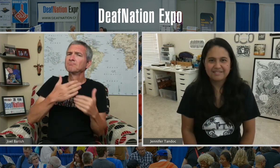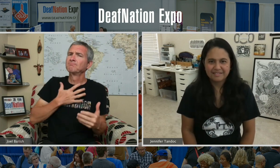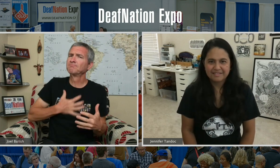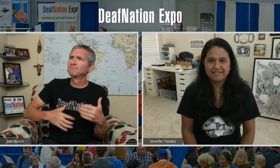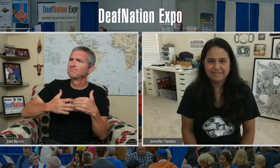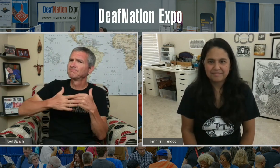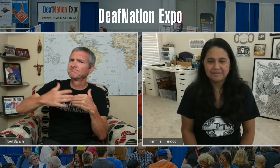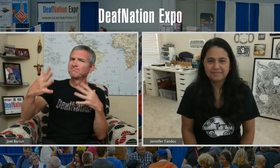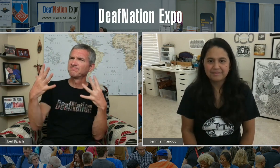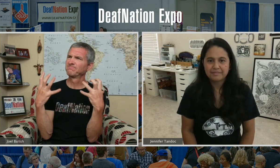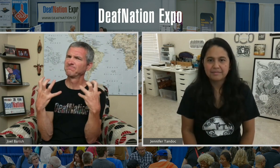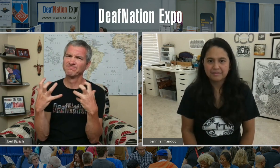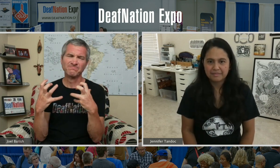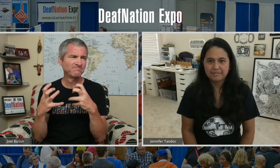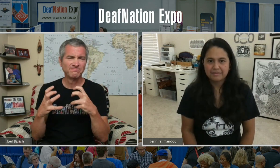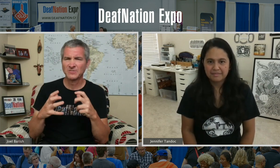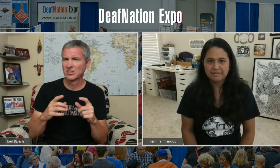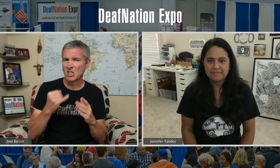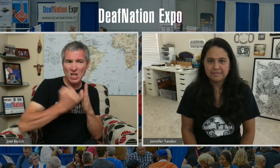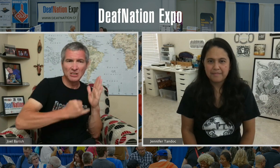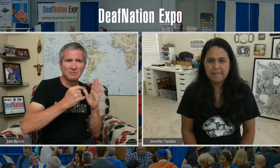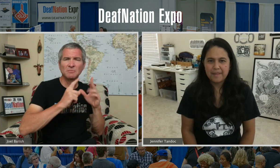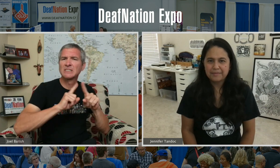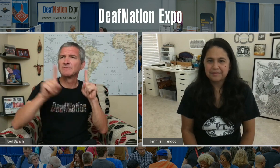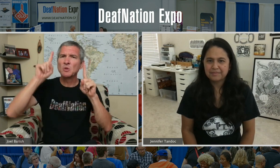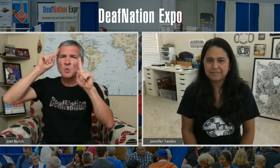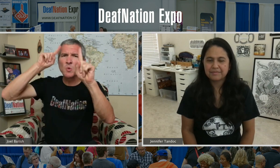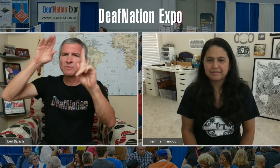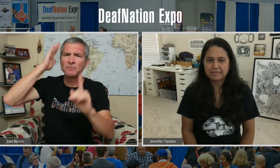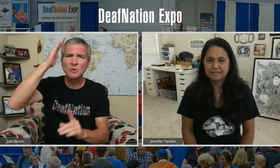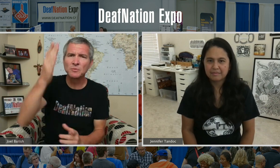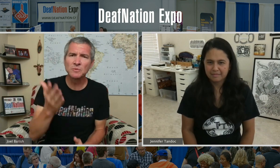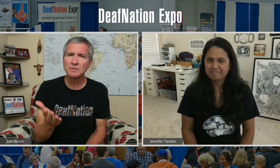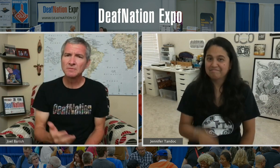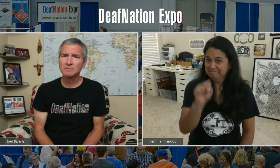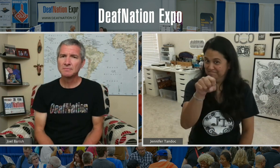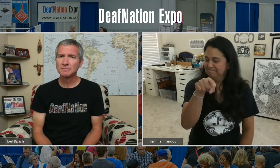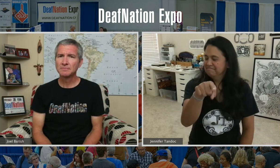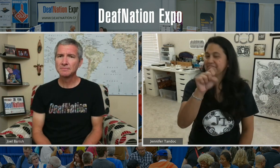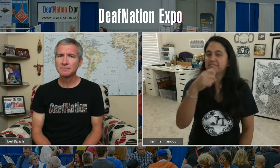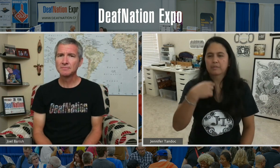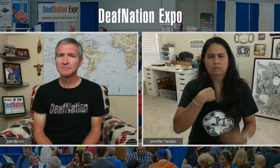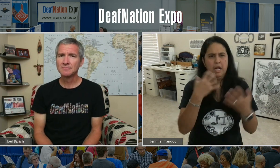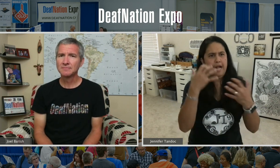What else do you want to try and what is your goal for the future?